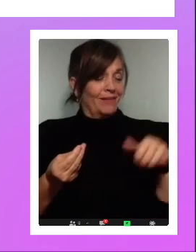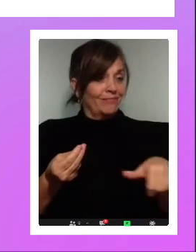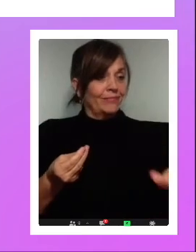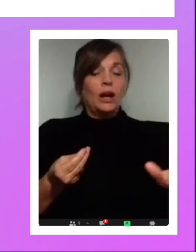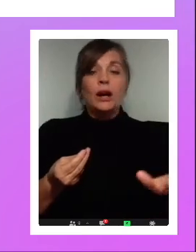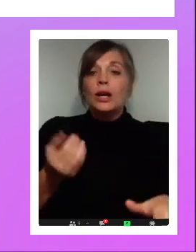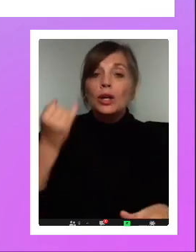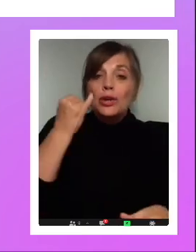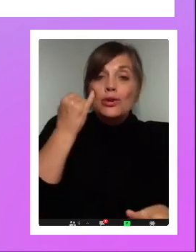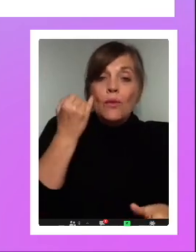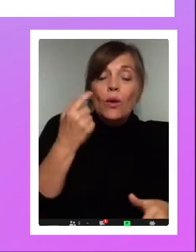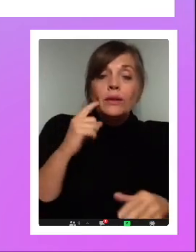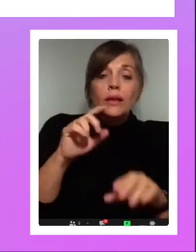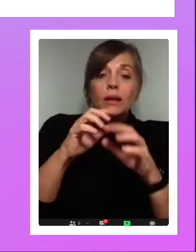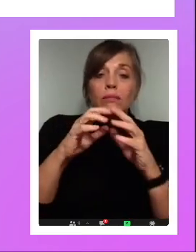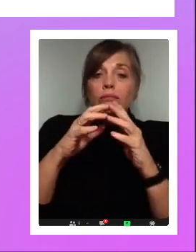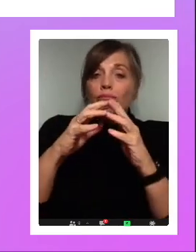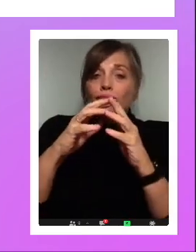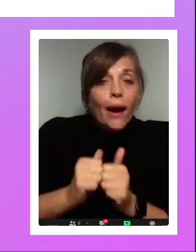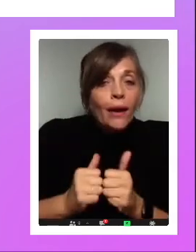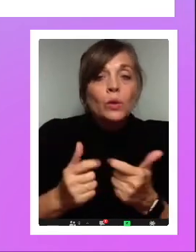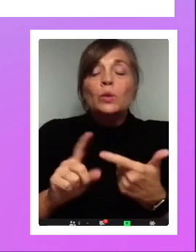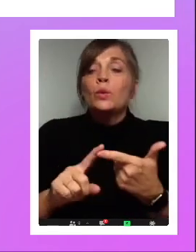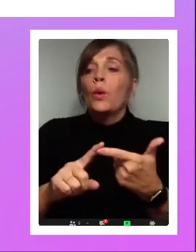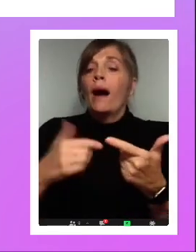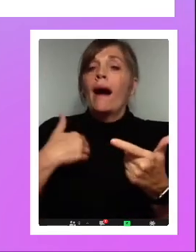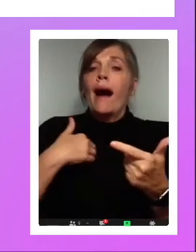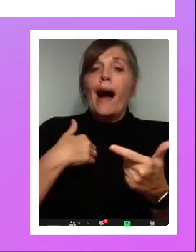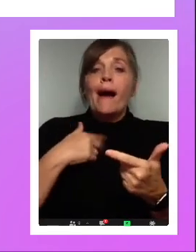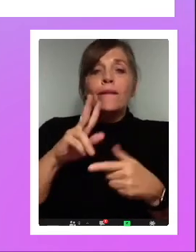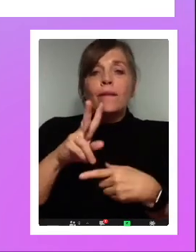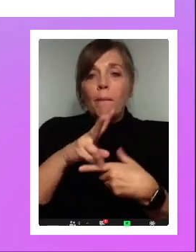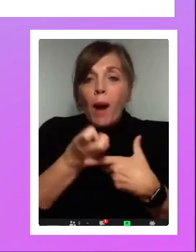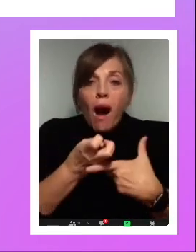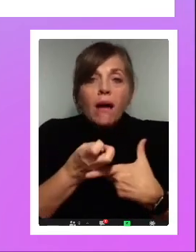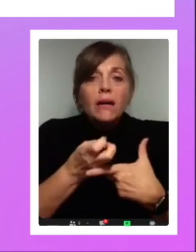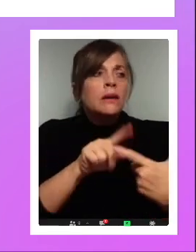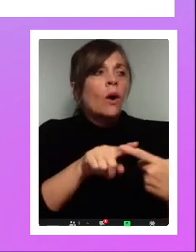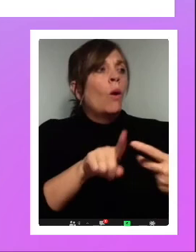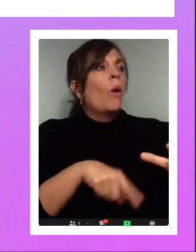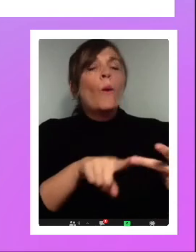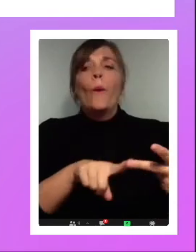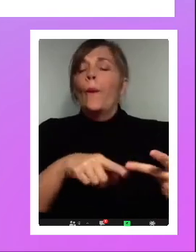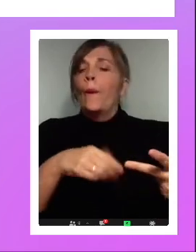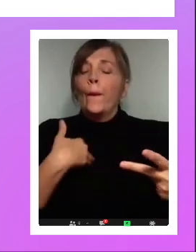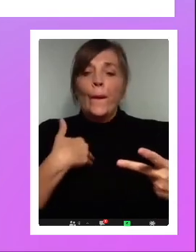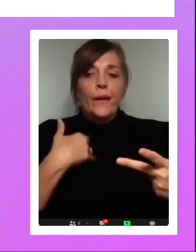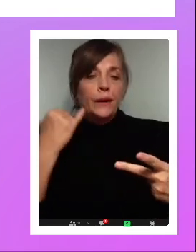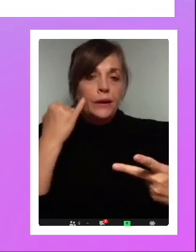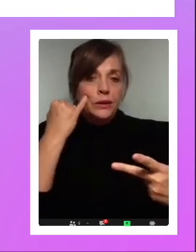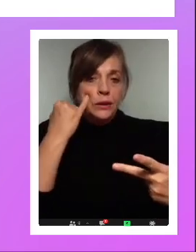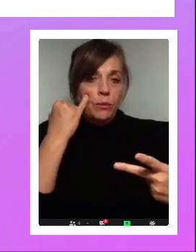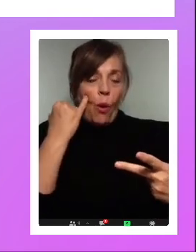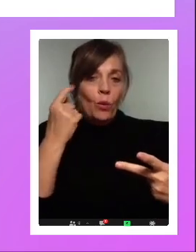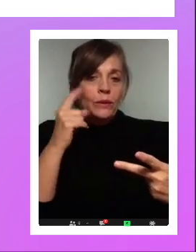What if it performs and fails to perform properly and the house burns down, to me they're all all kinds of horrible scenarios associated